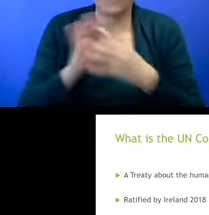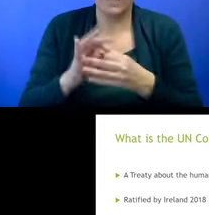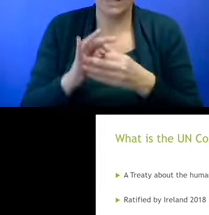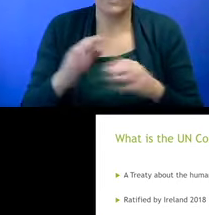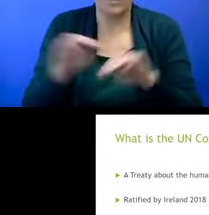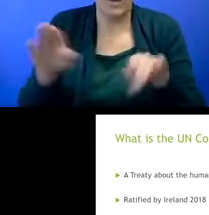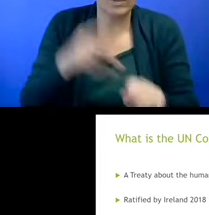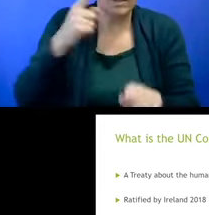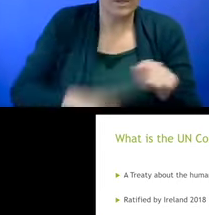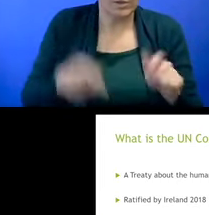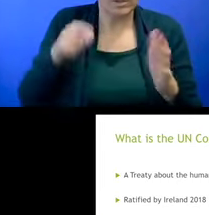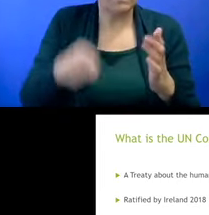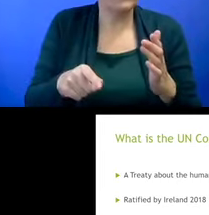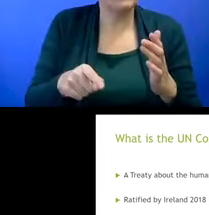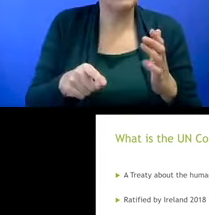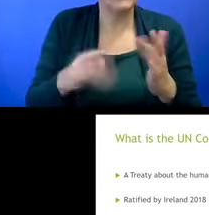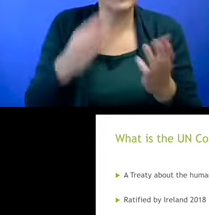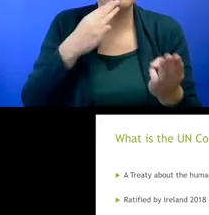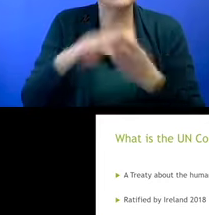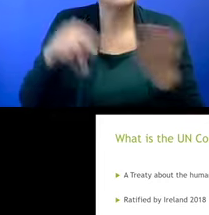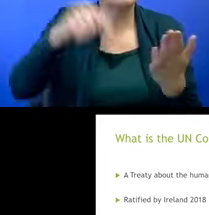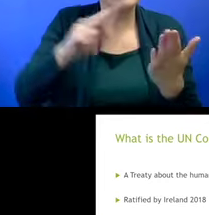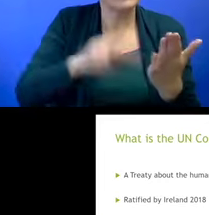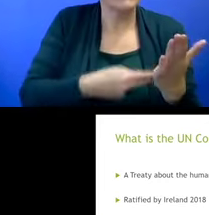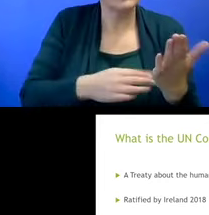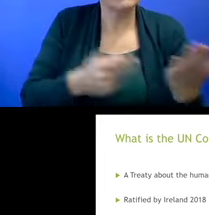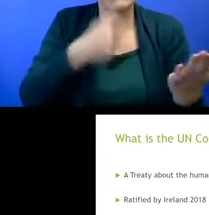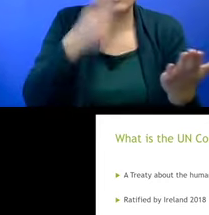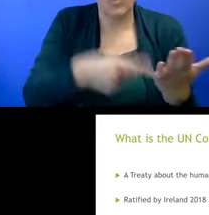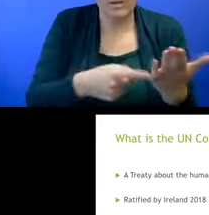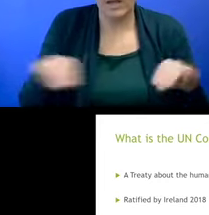The main message of the Convention is that people are entitled to the full spectrum